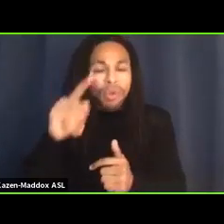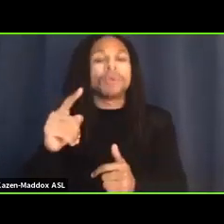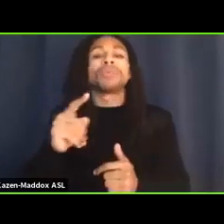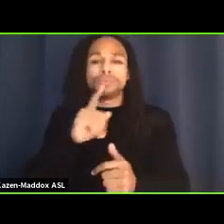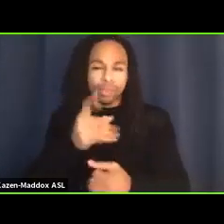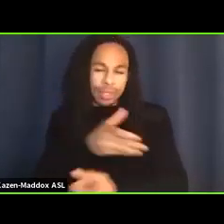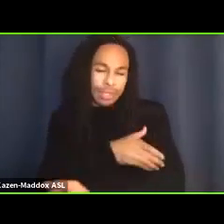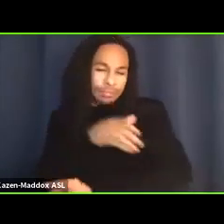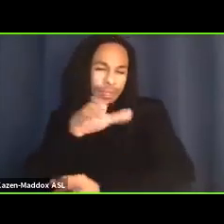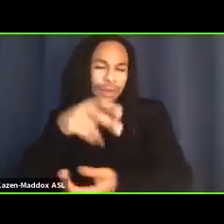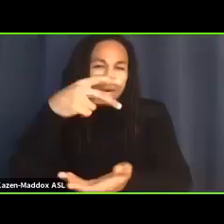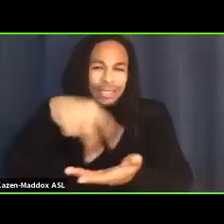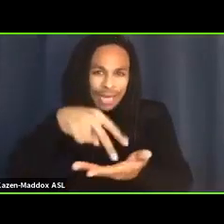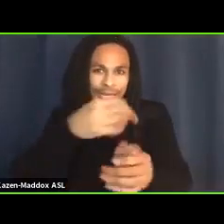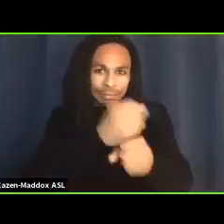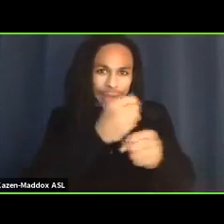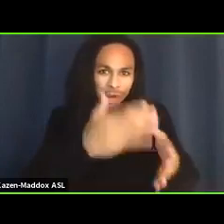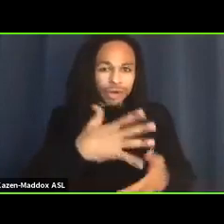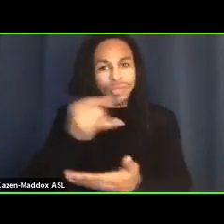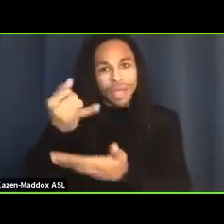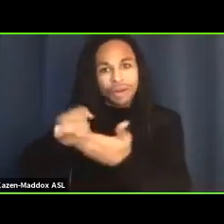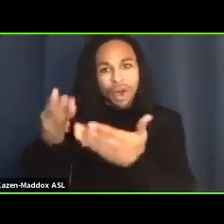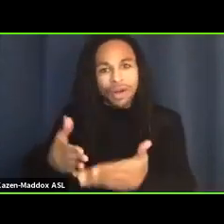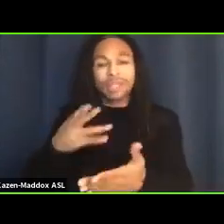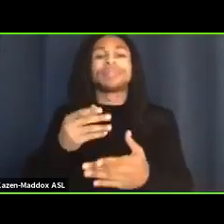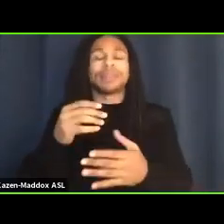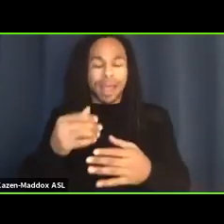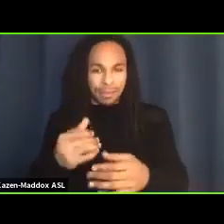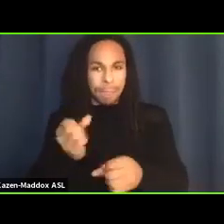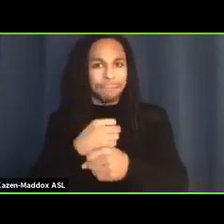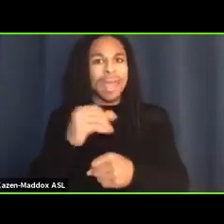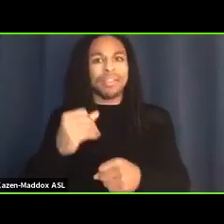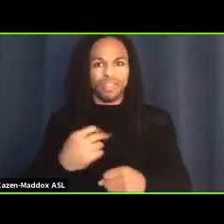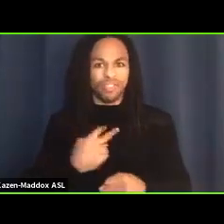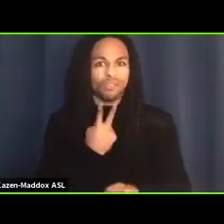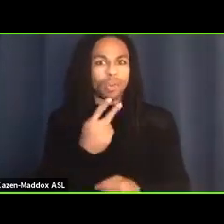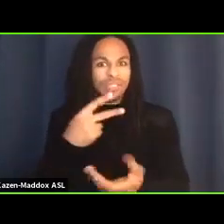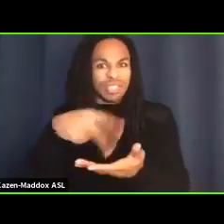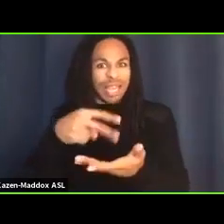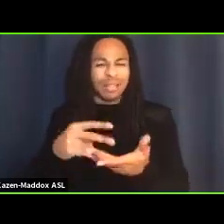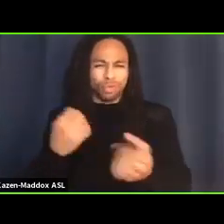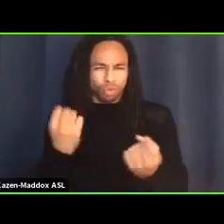times, including, but not limited to front-line workers.